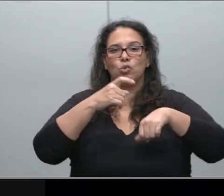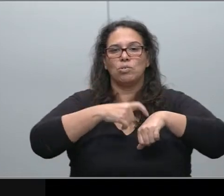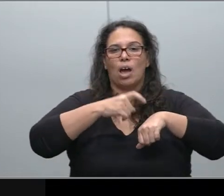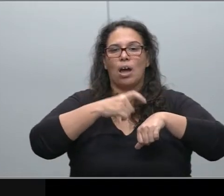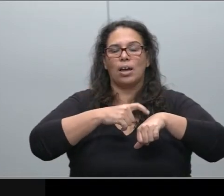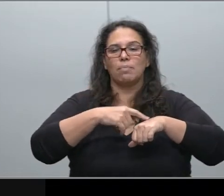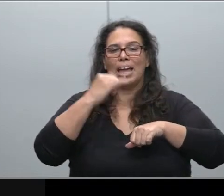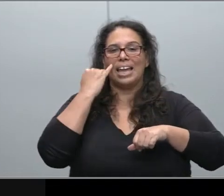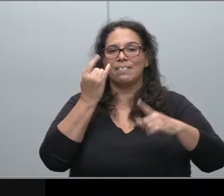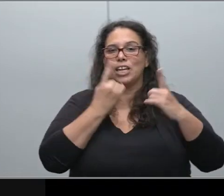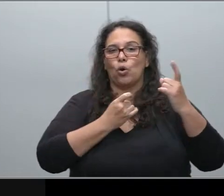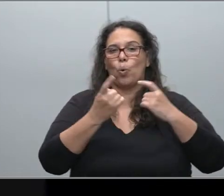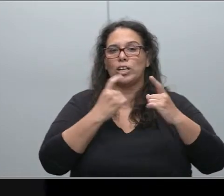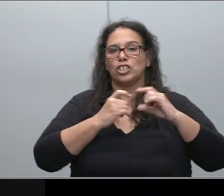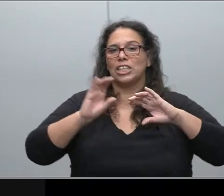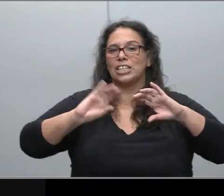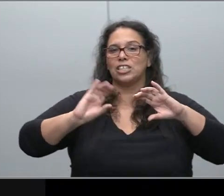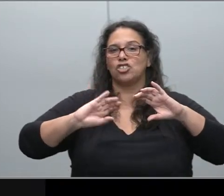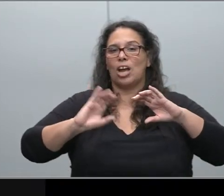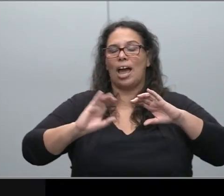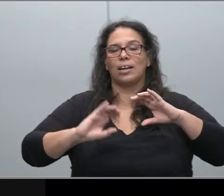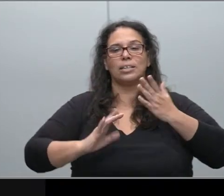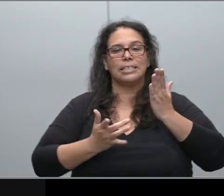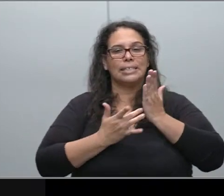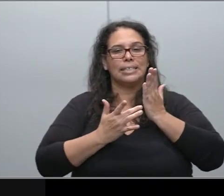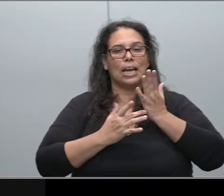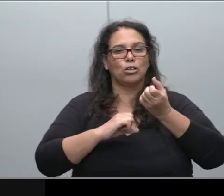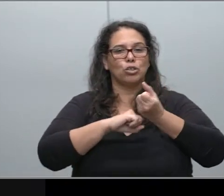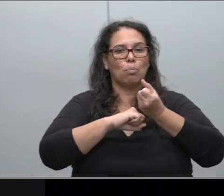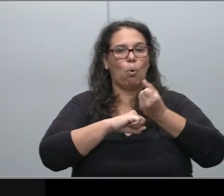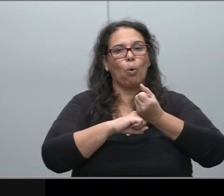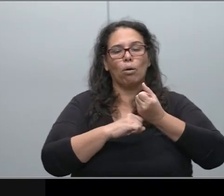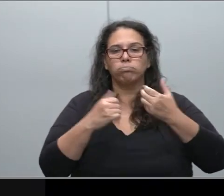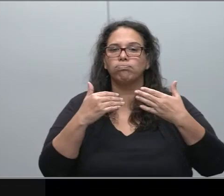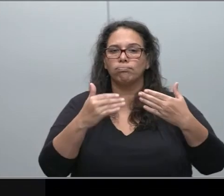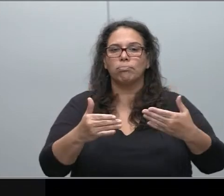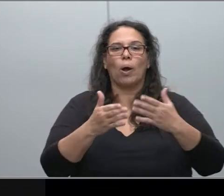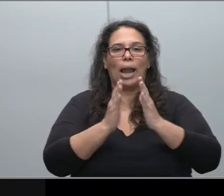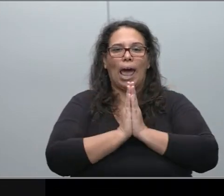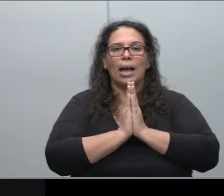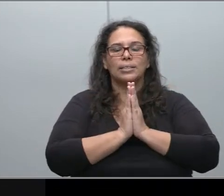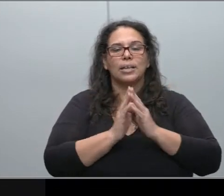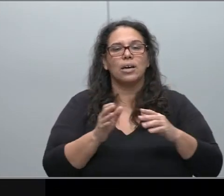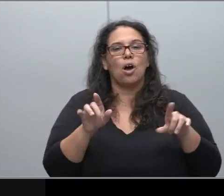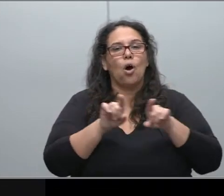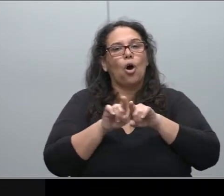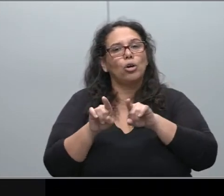And so you'll wanna take at least the first five or six minutes, seven minutes, think about your answers. And then once you've done that, you can scroll through